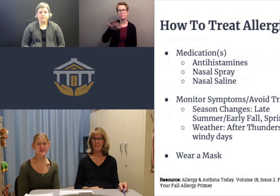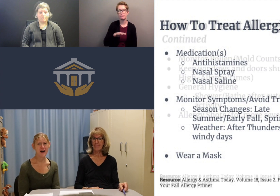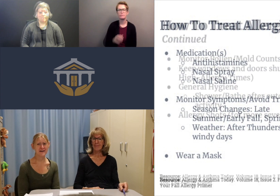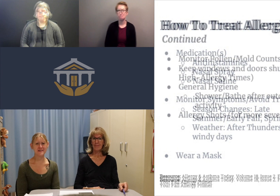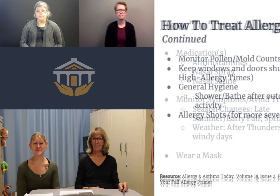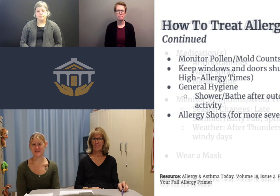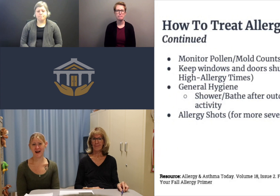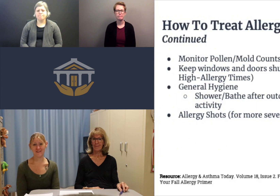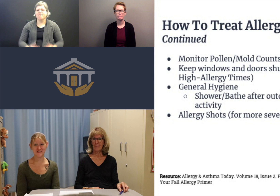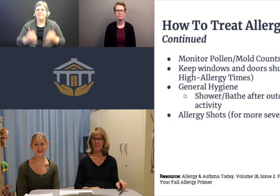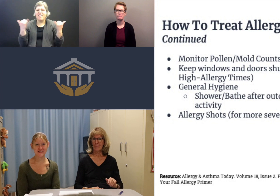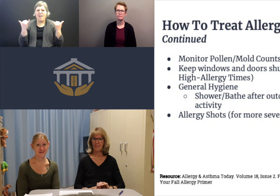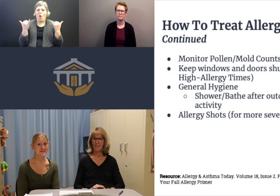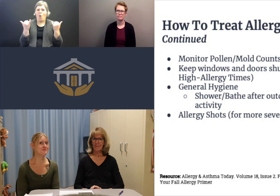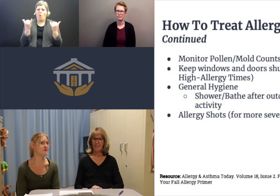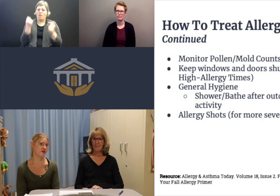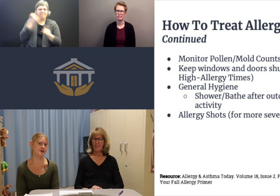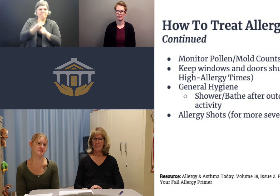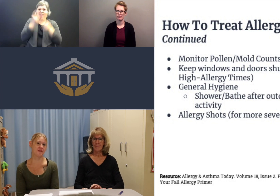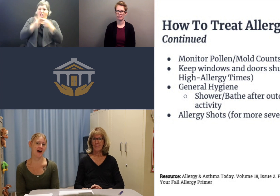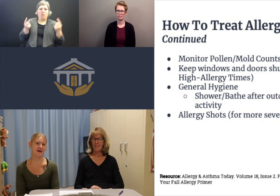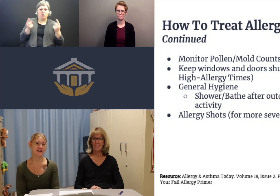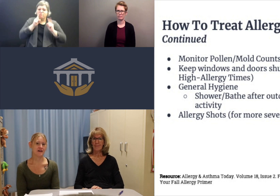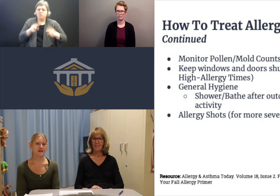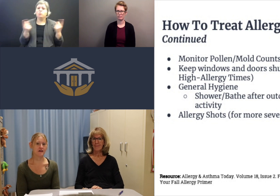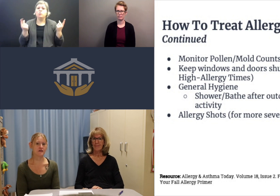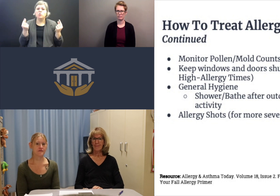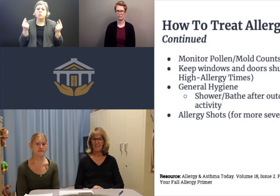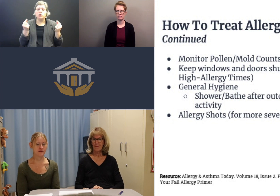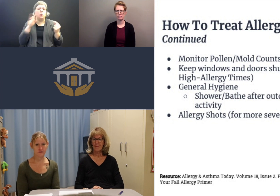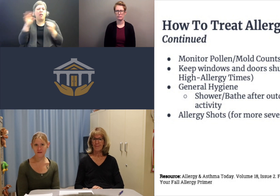So, how do you treat allergies? Here are some more tips on that. You know, if you realize that